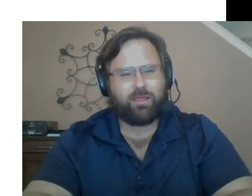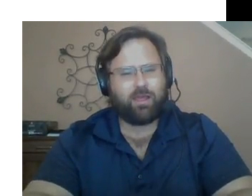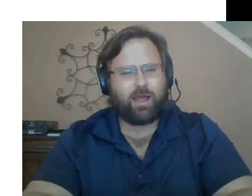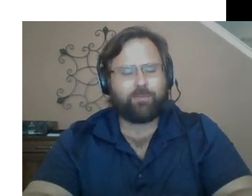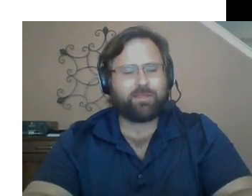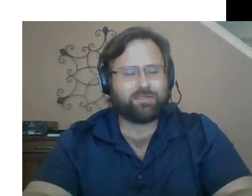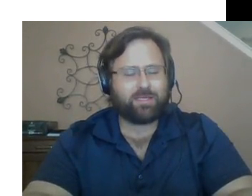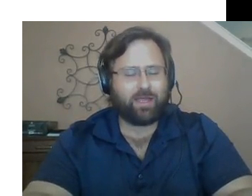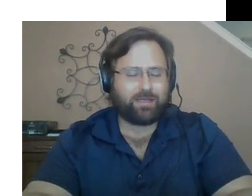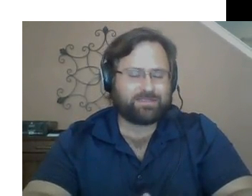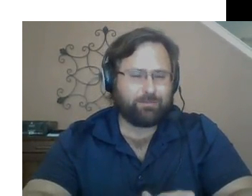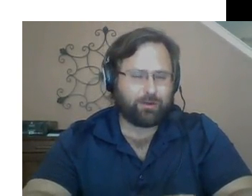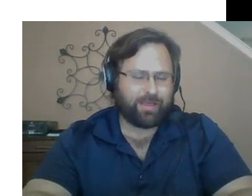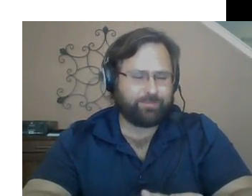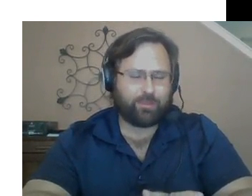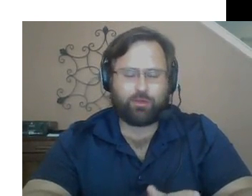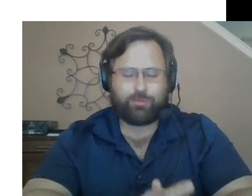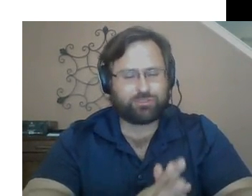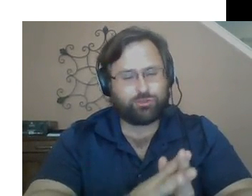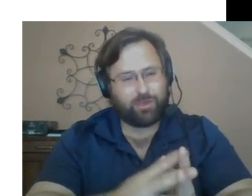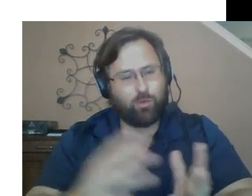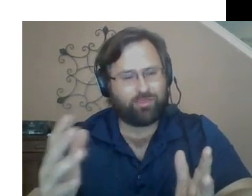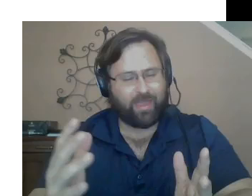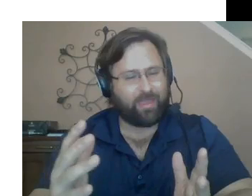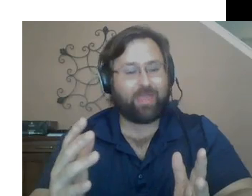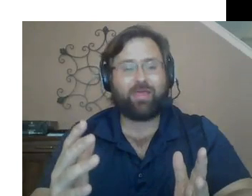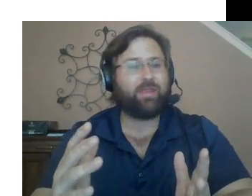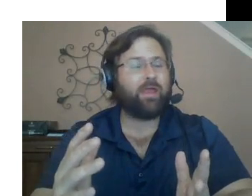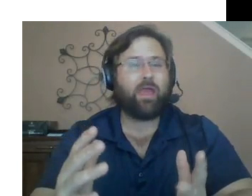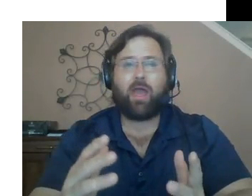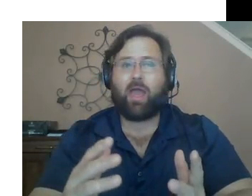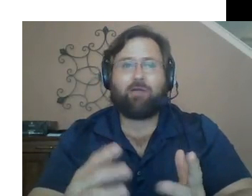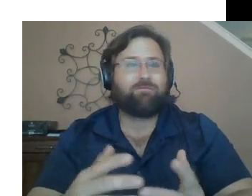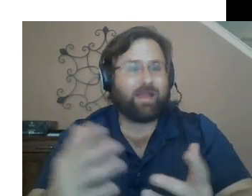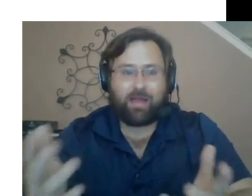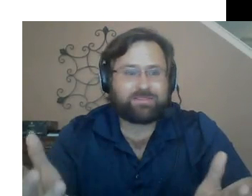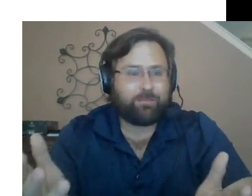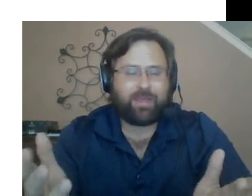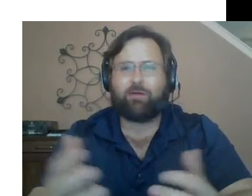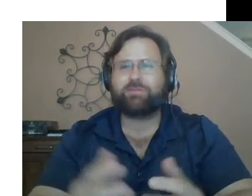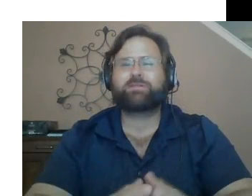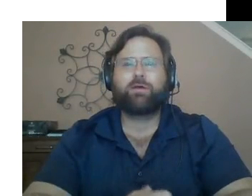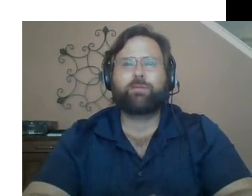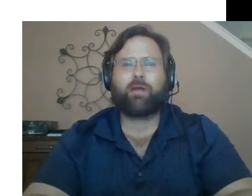similarly you could be doing one thing and then find out something else perhaps